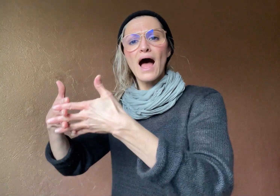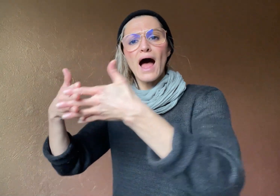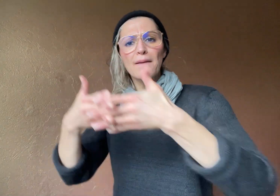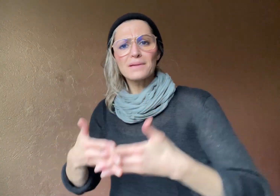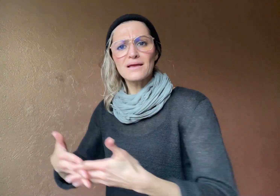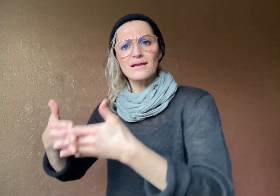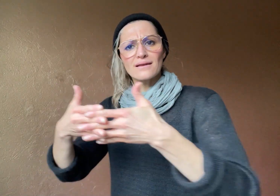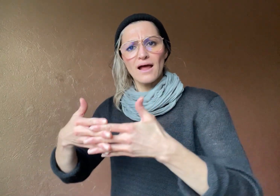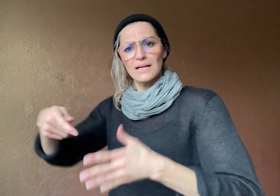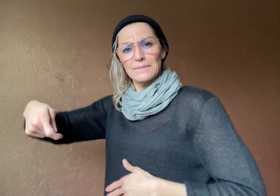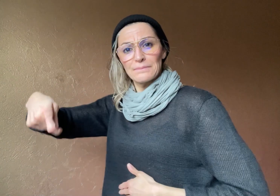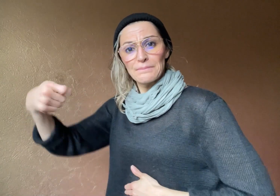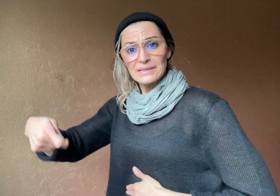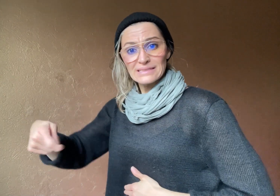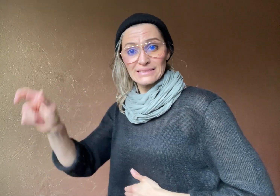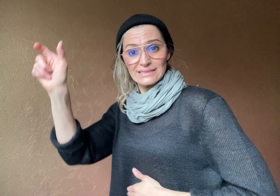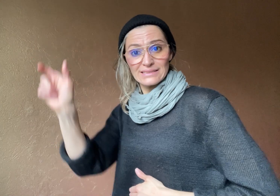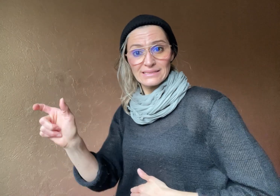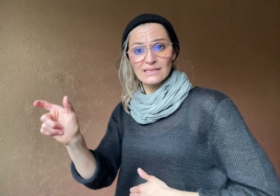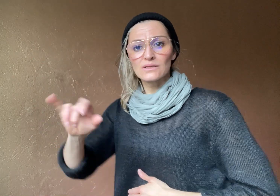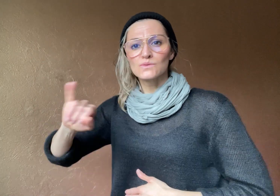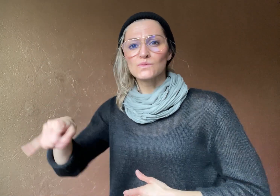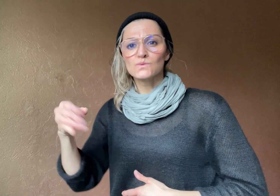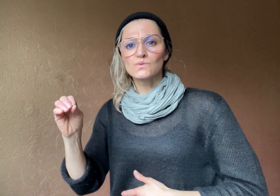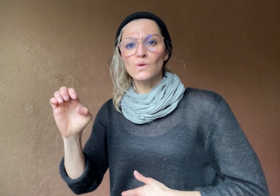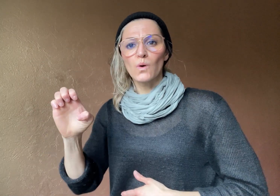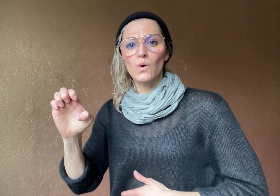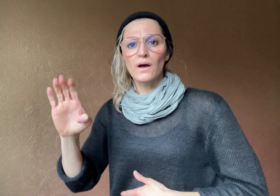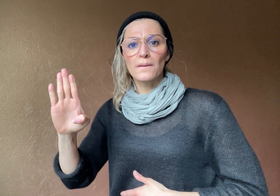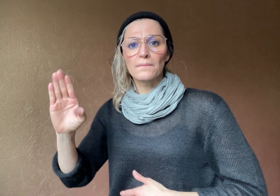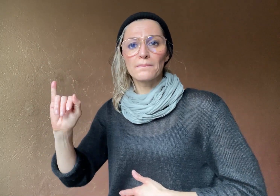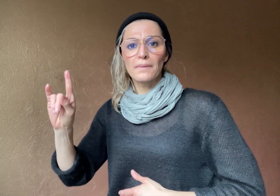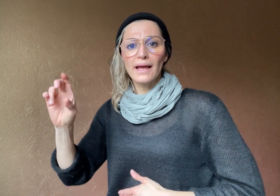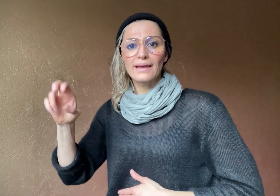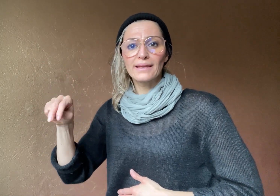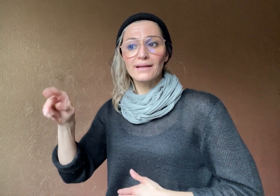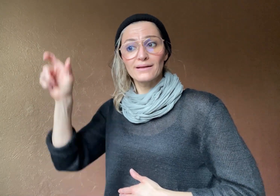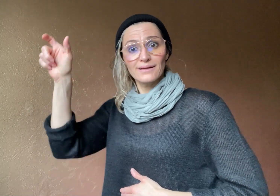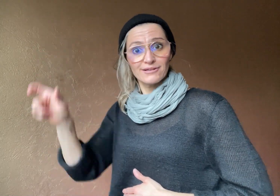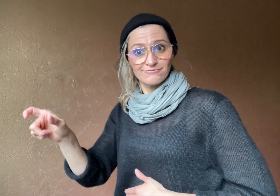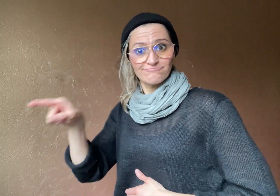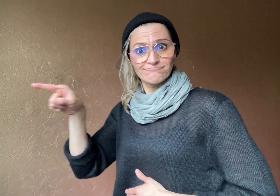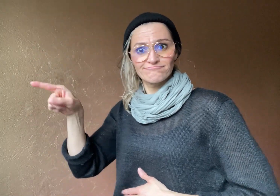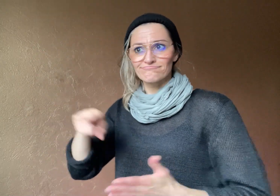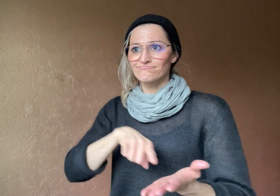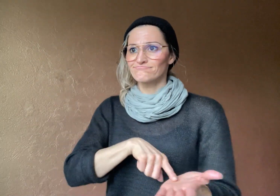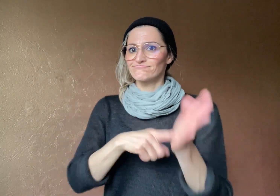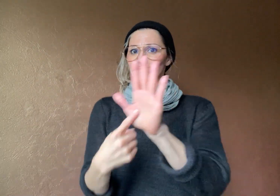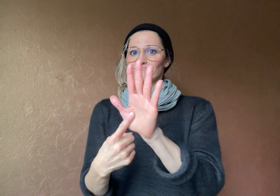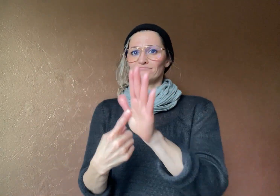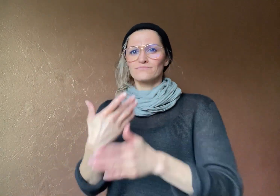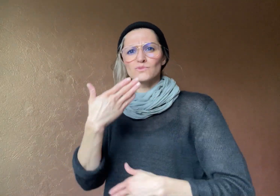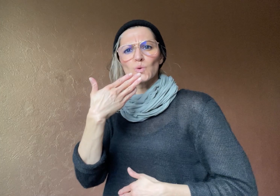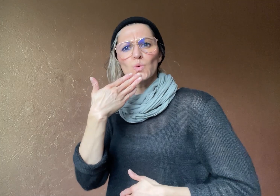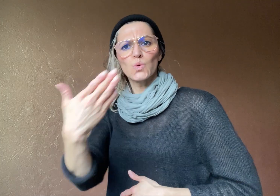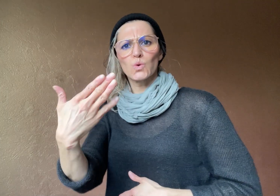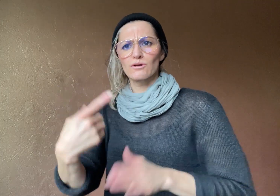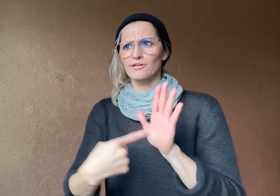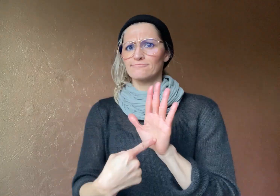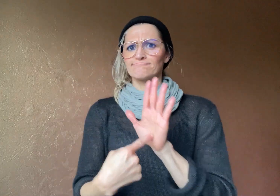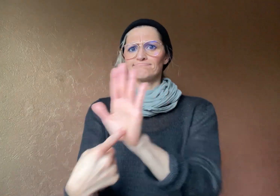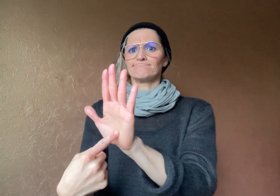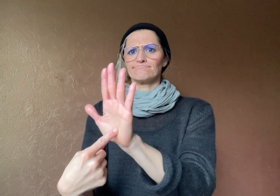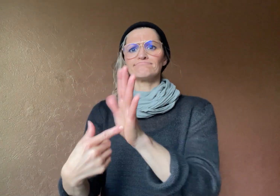[Dawn]: The President of the United States, Joe Biden,